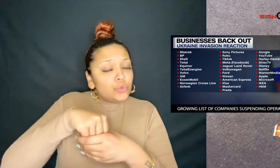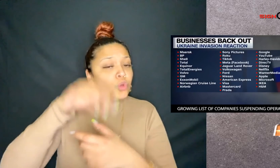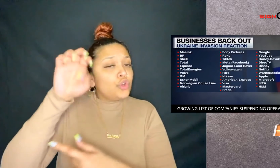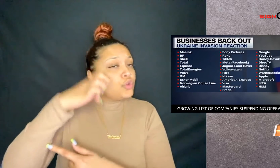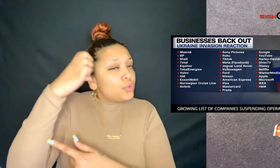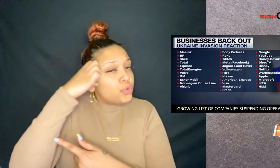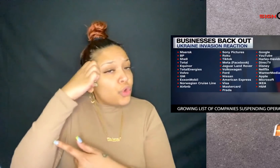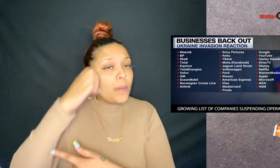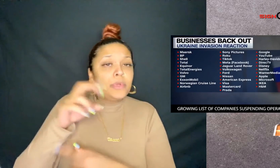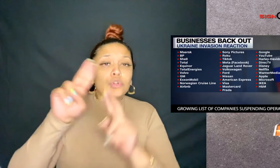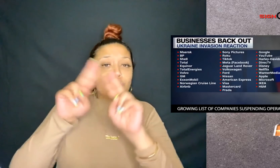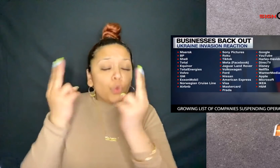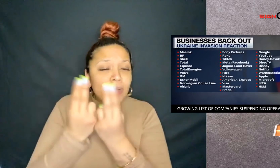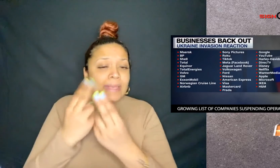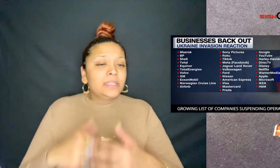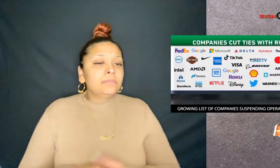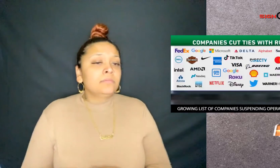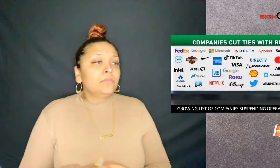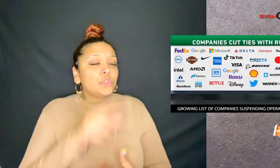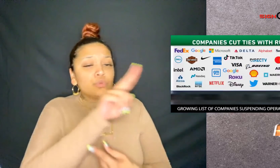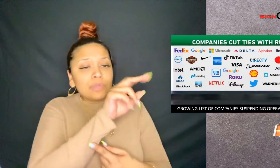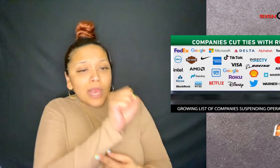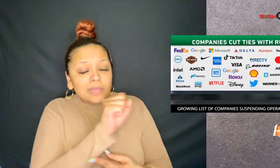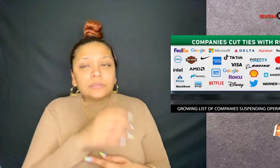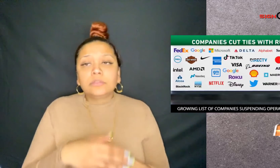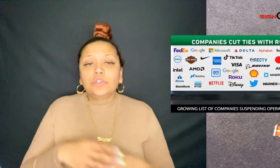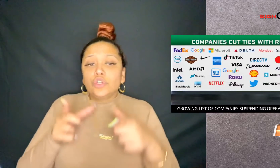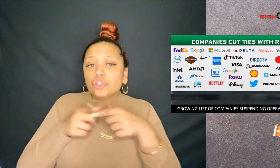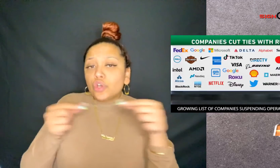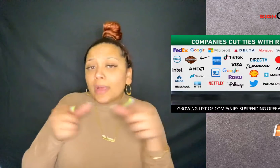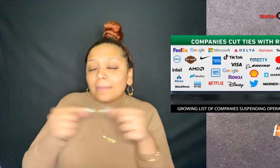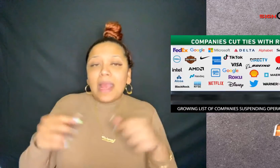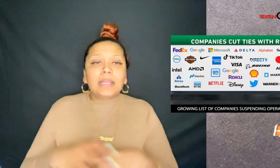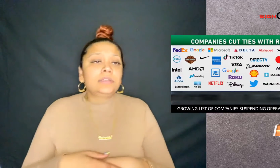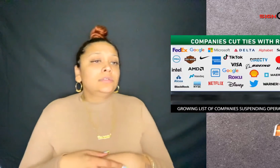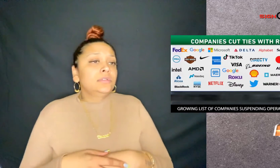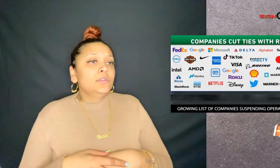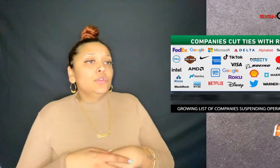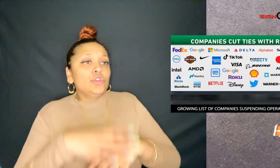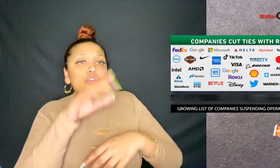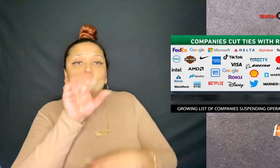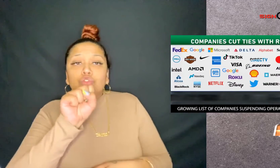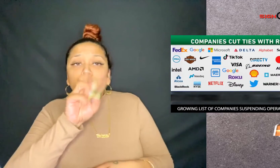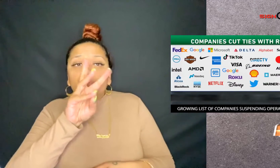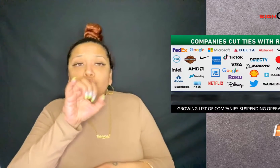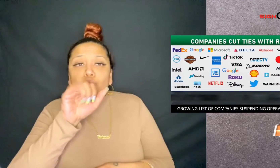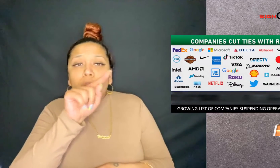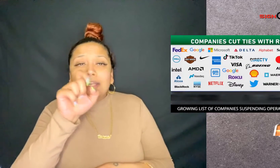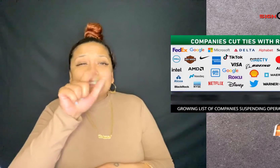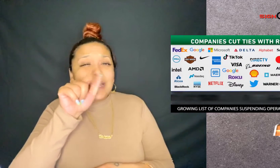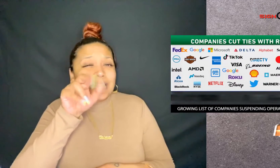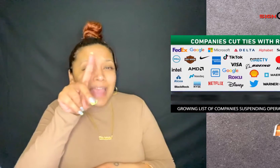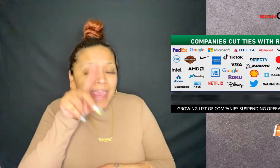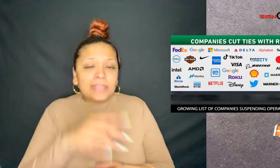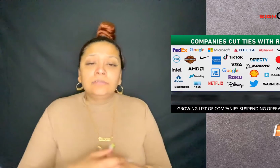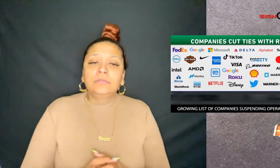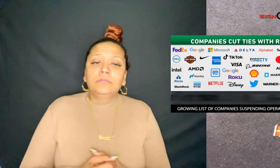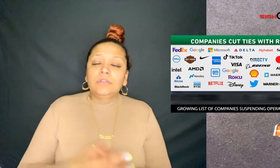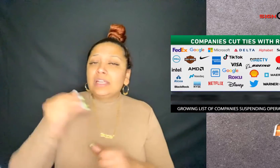the world have been imposing sanctions against Russia including the European Union United